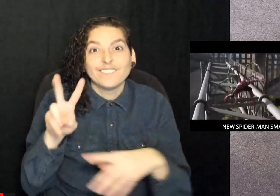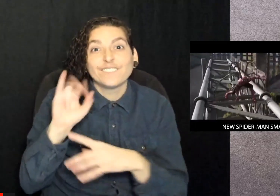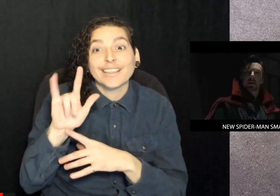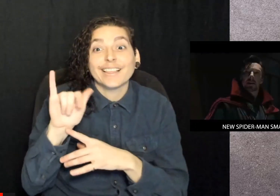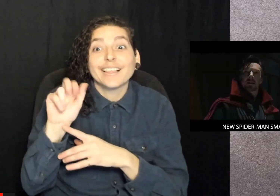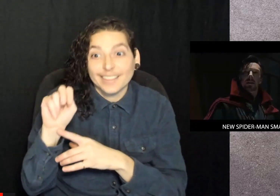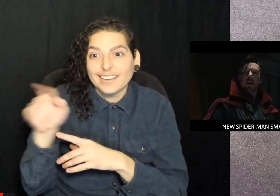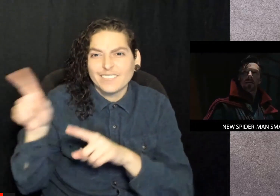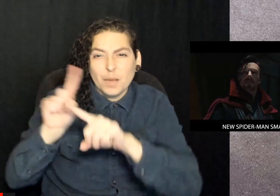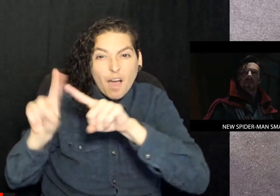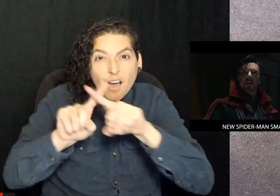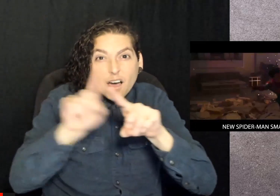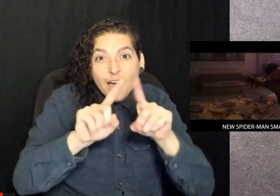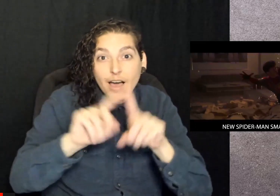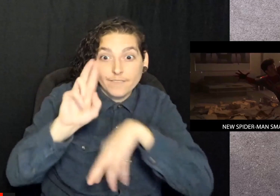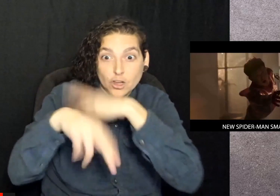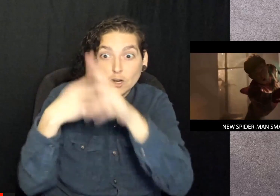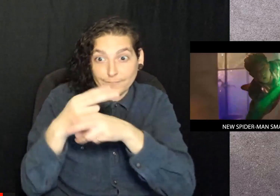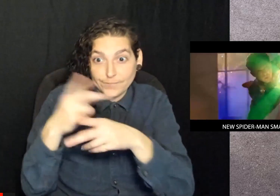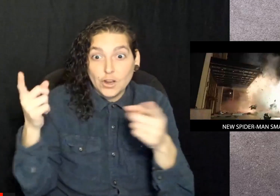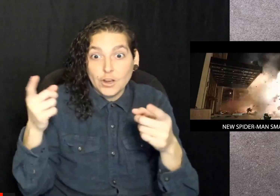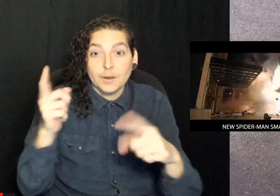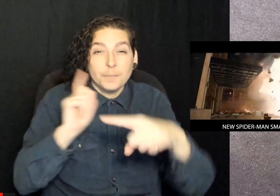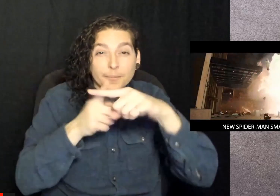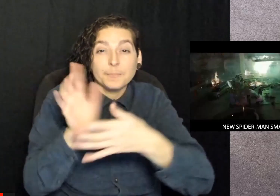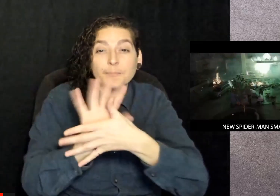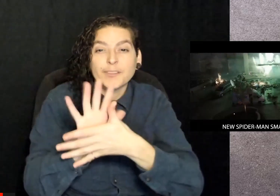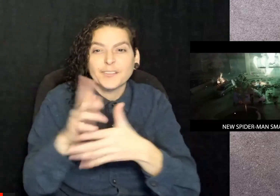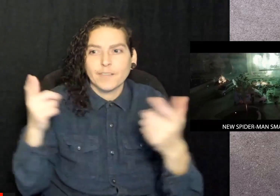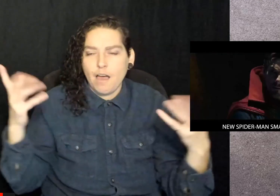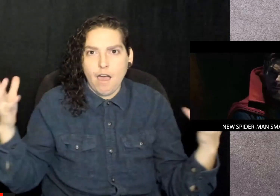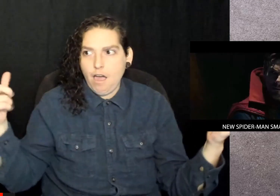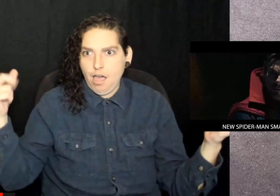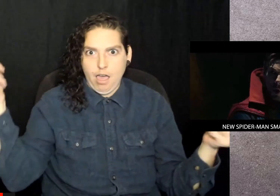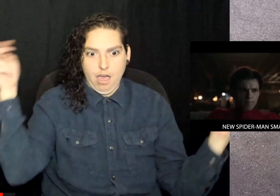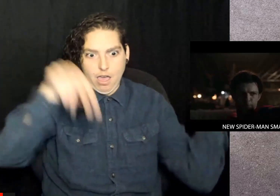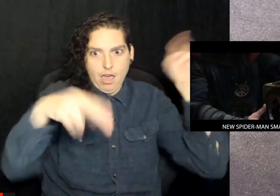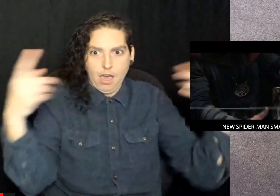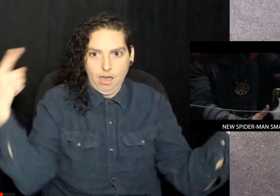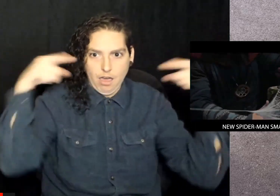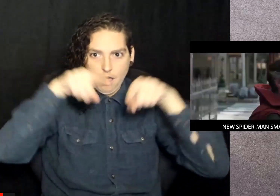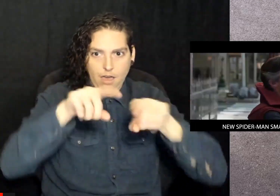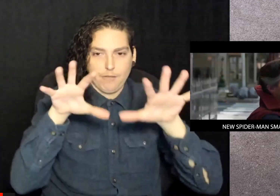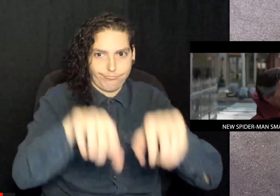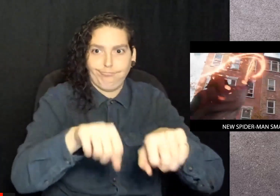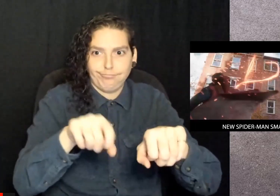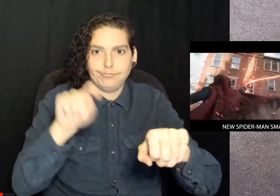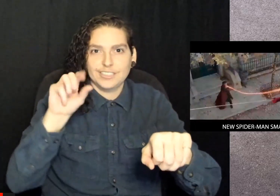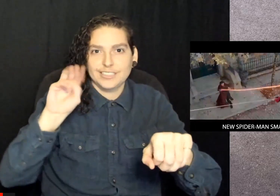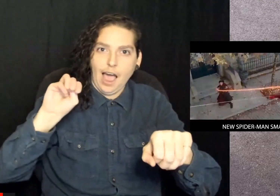the plot involves villains from other universes and movies invading Tom Holland's Spidey verse